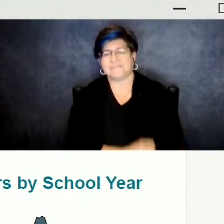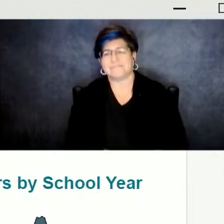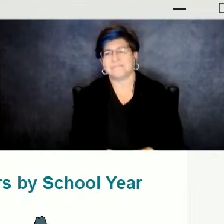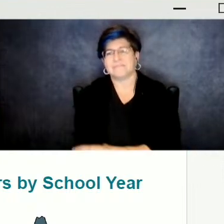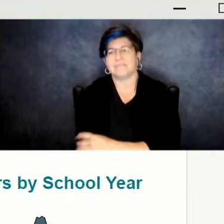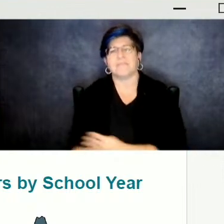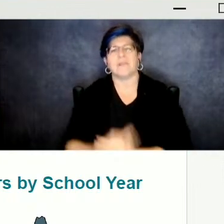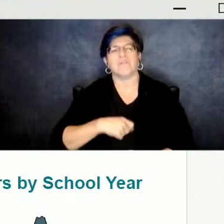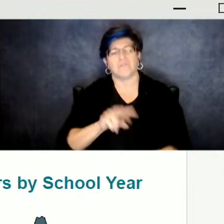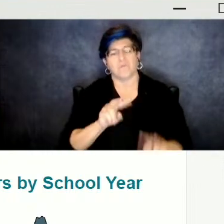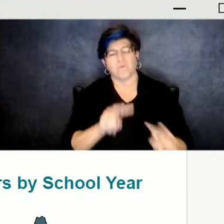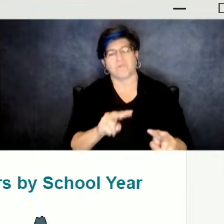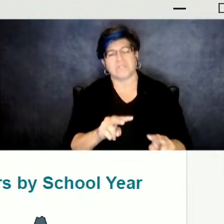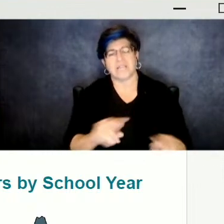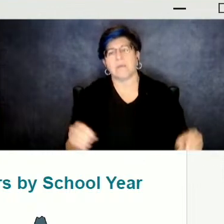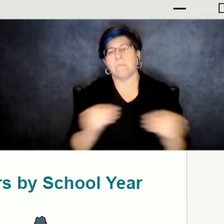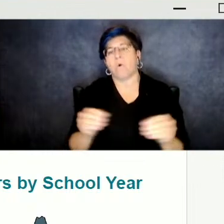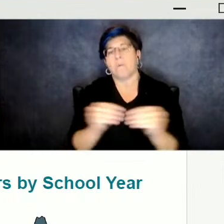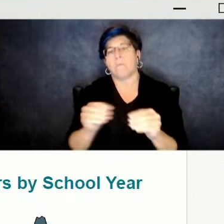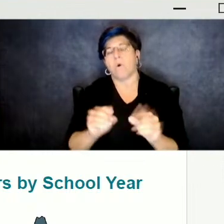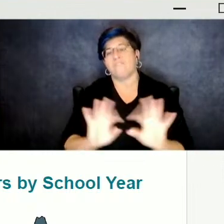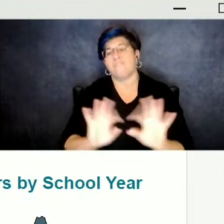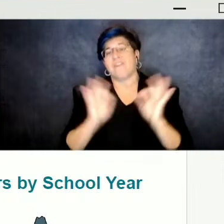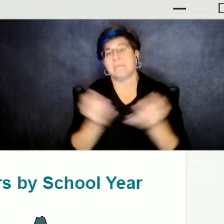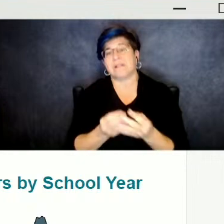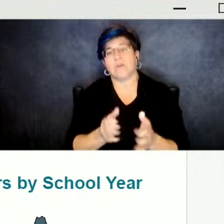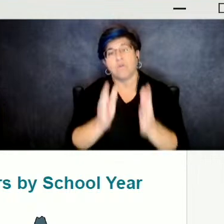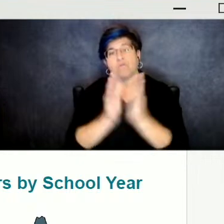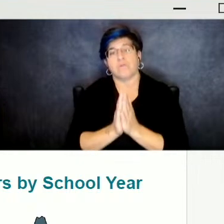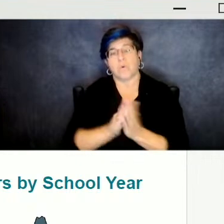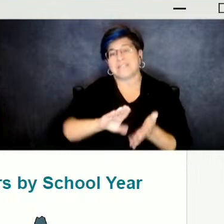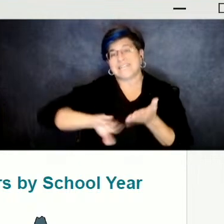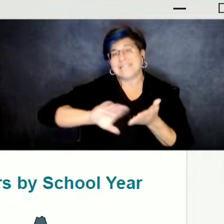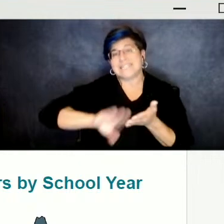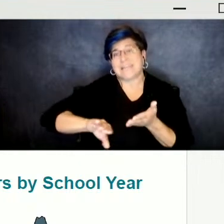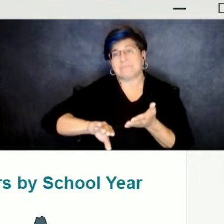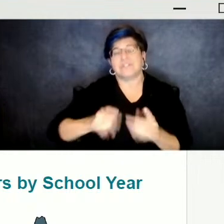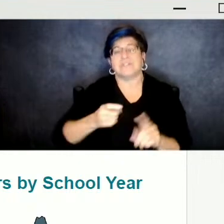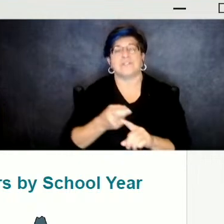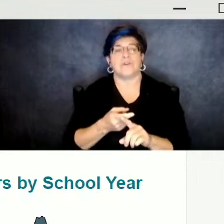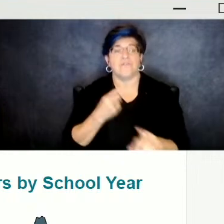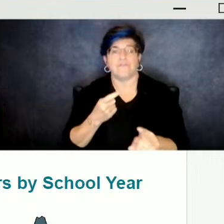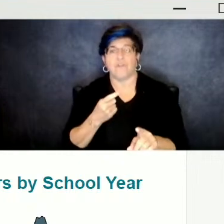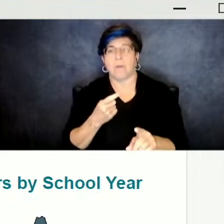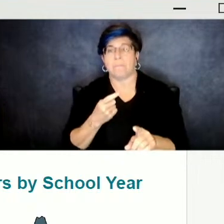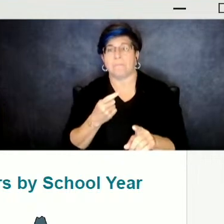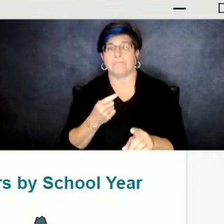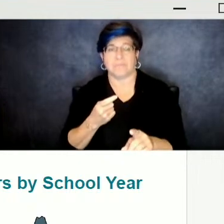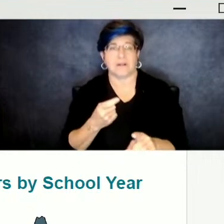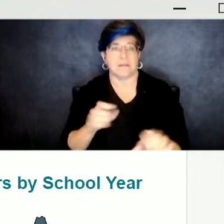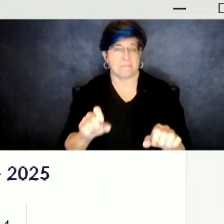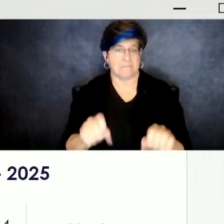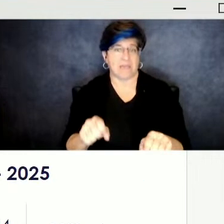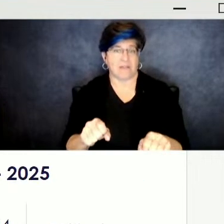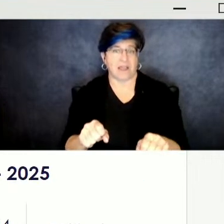ALTOGETHER. AND SO WE ARE SEEING A GROWING